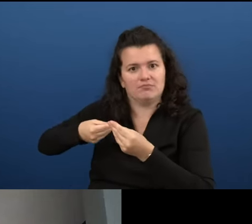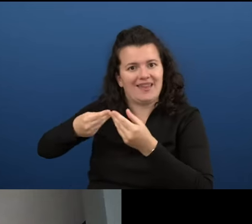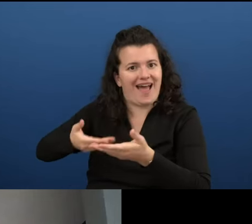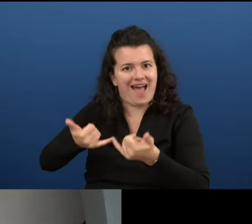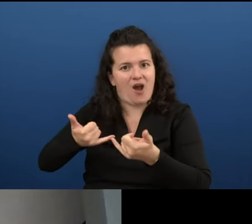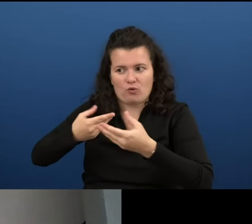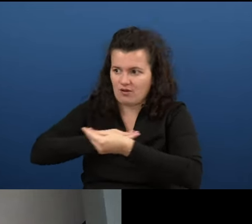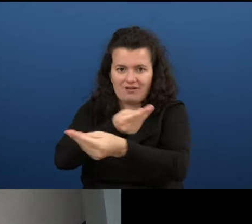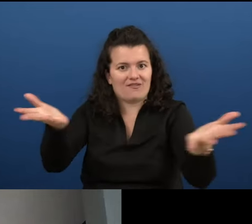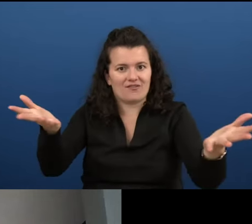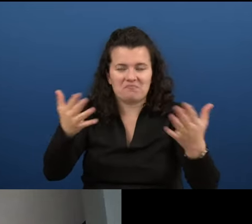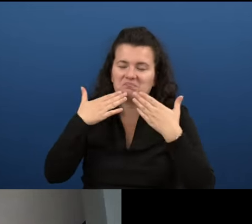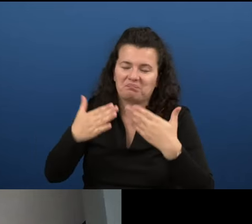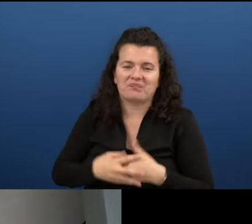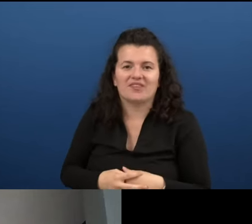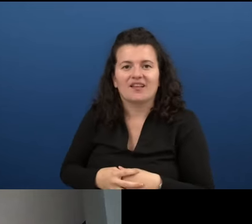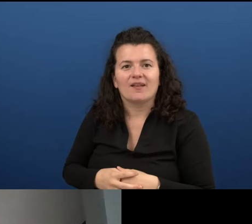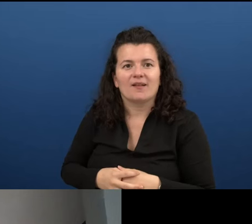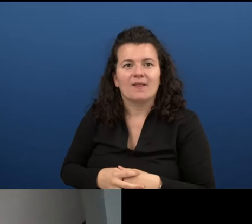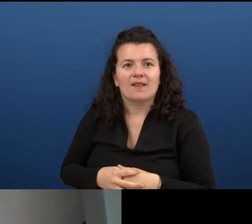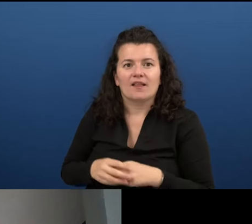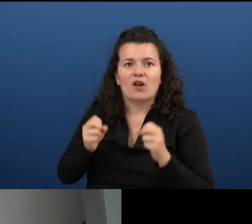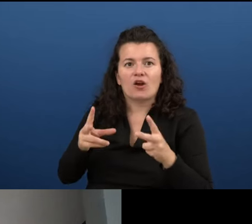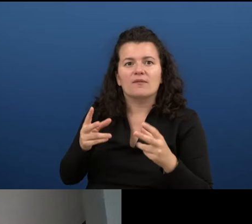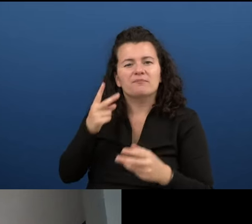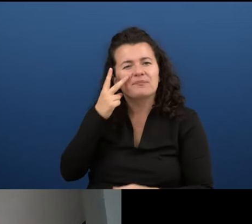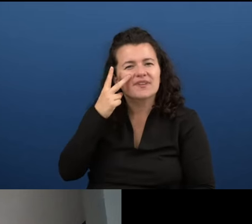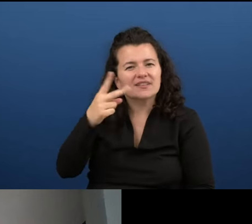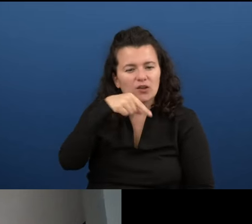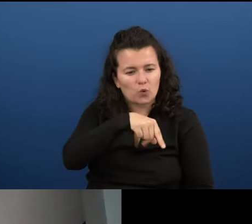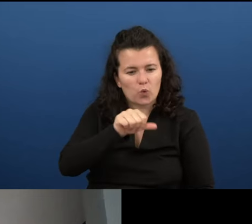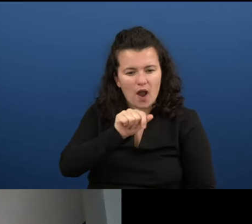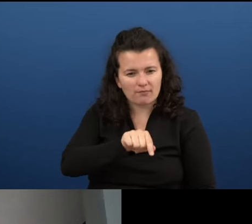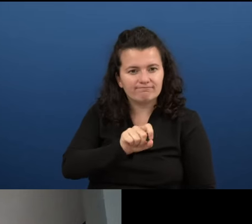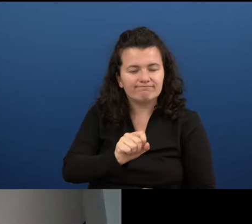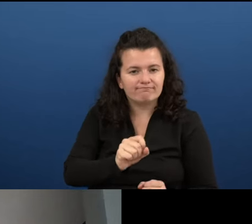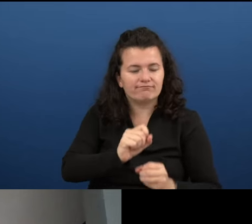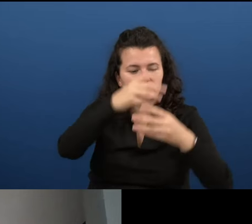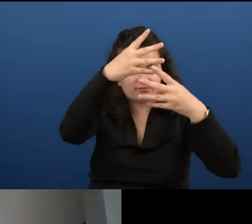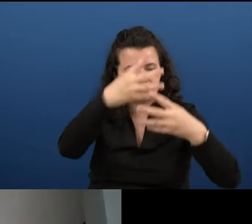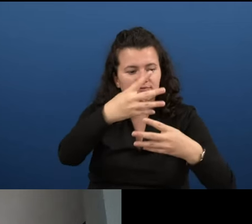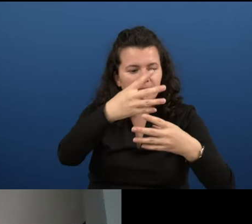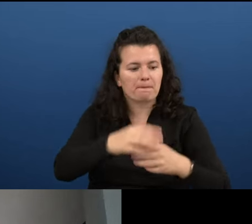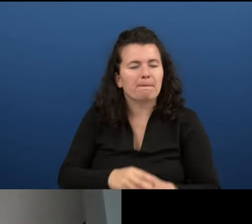will now just look at some of the questions that came through. And the one that has come